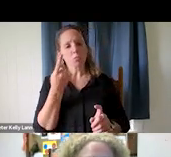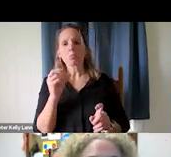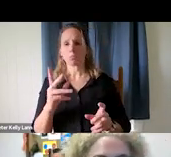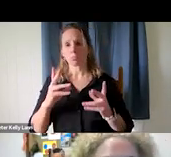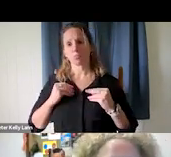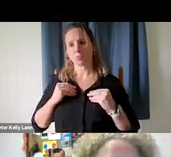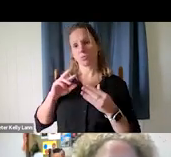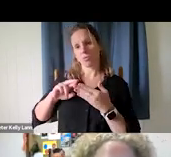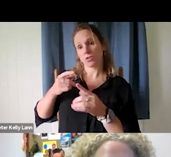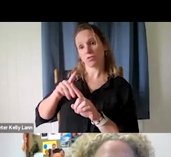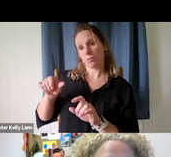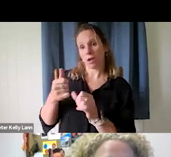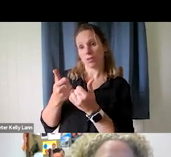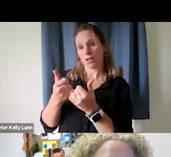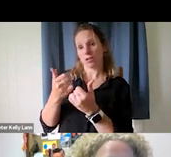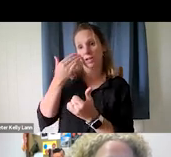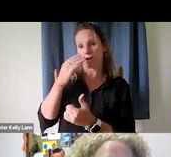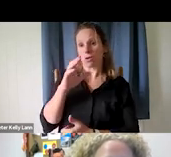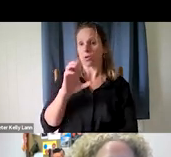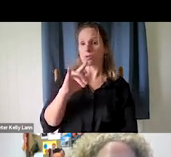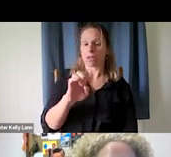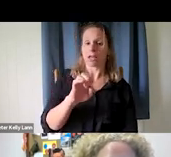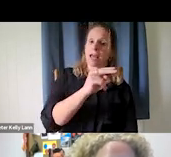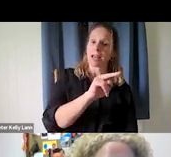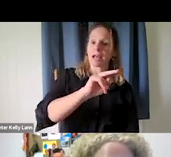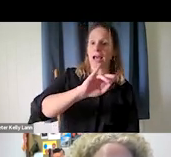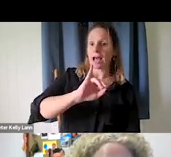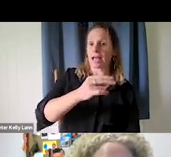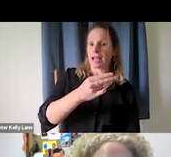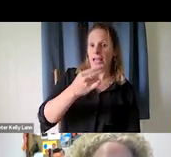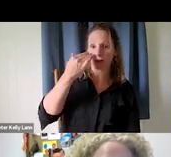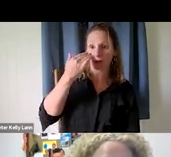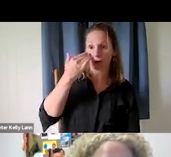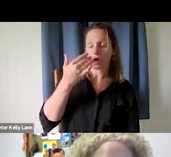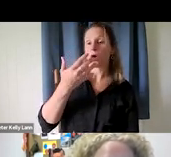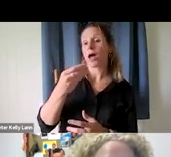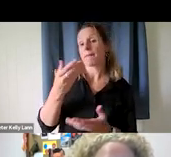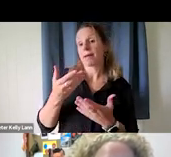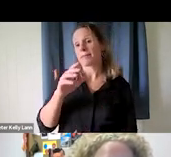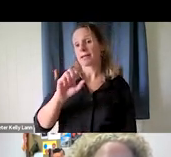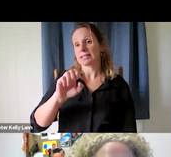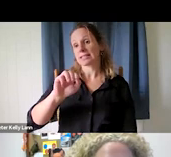I noticed you cited NIH and maybe even SAMHSA. So talk a little bit about that,